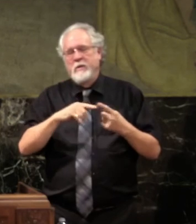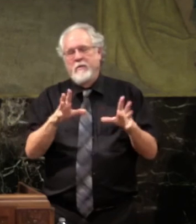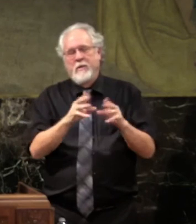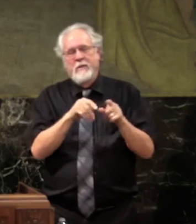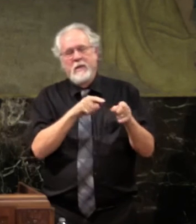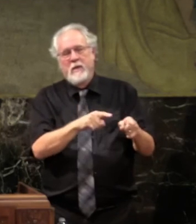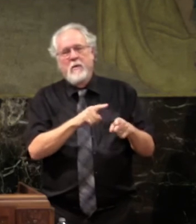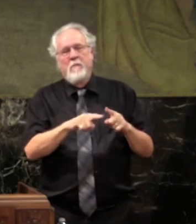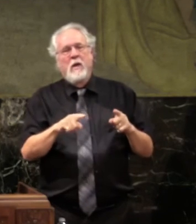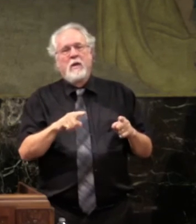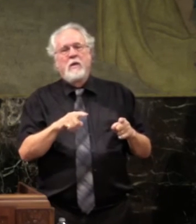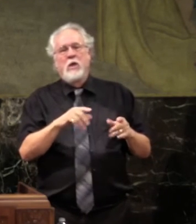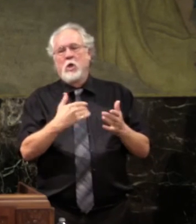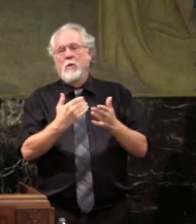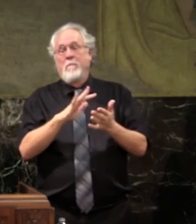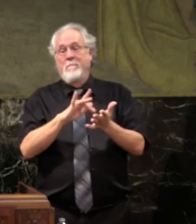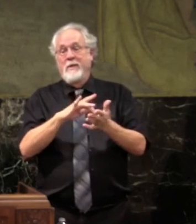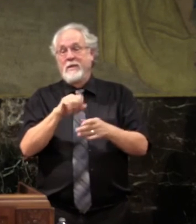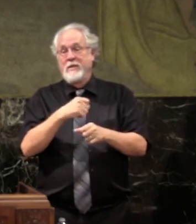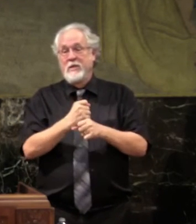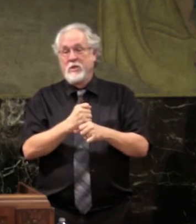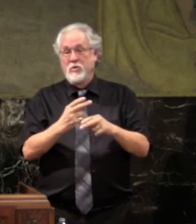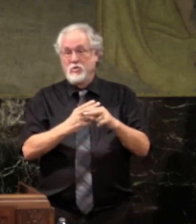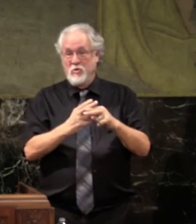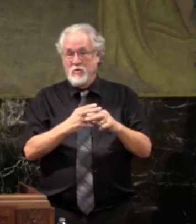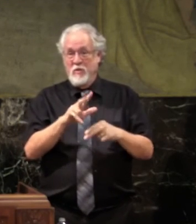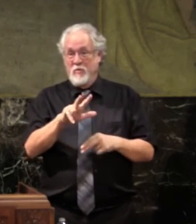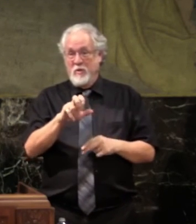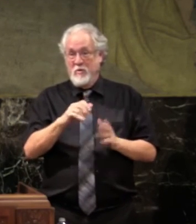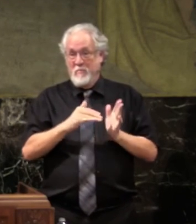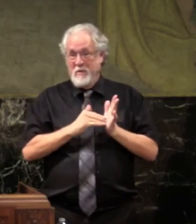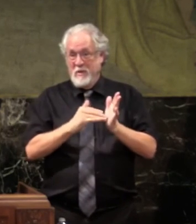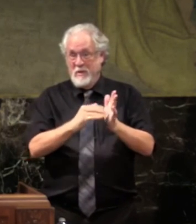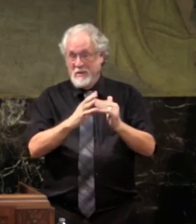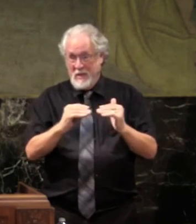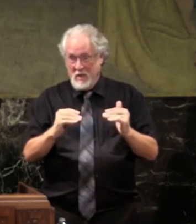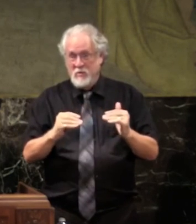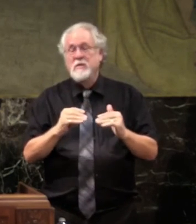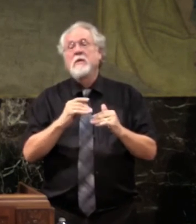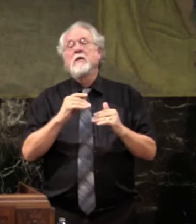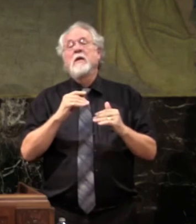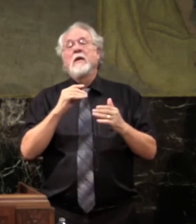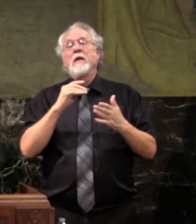the the mid-year shortfalls 300 million dollars that gets the actual cut or the